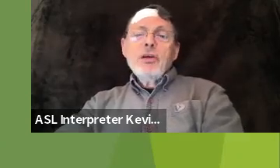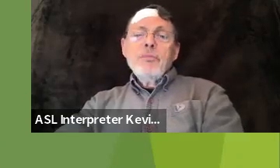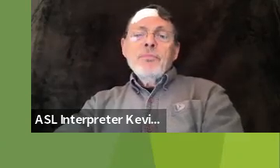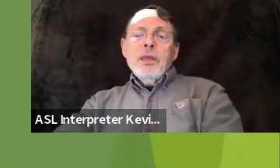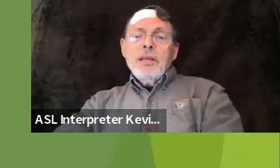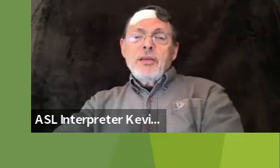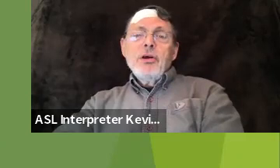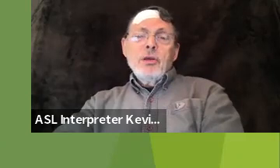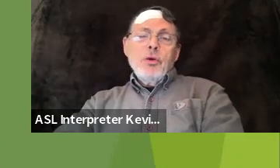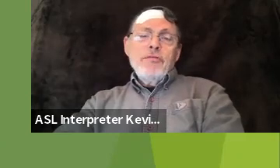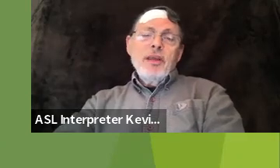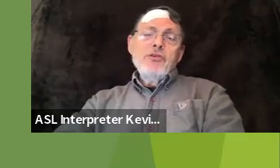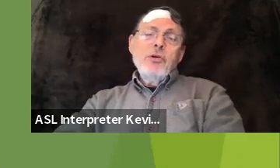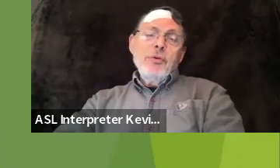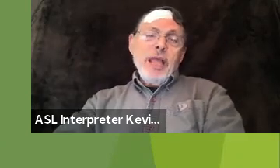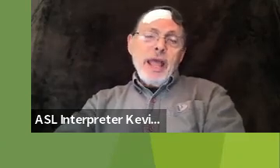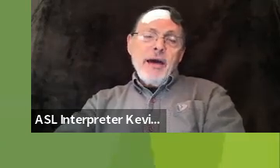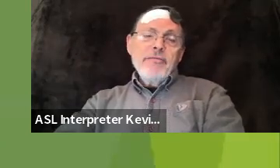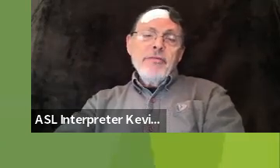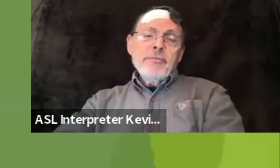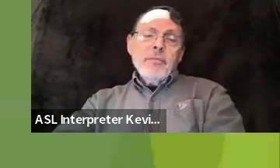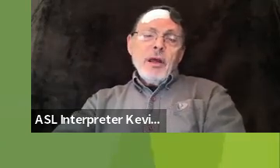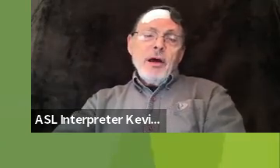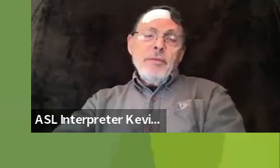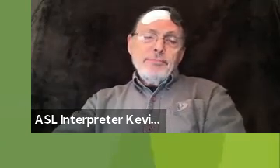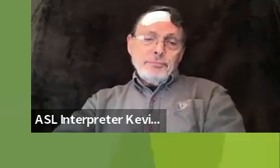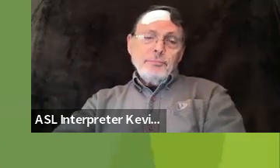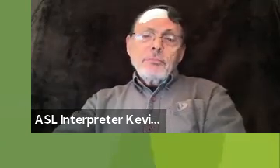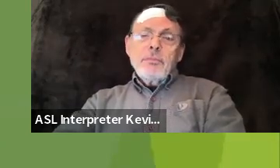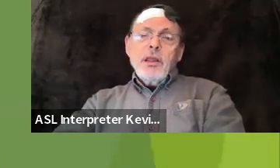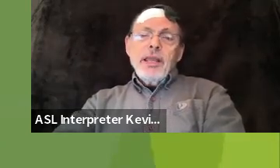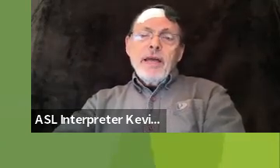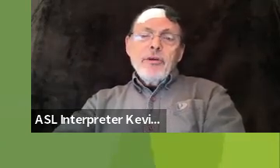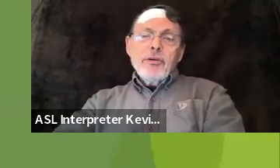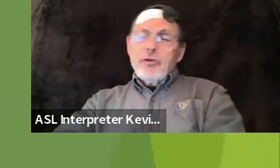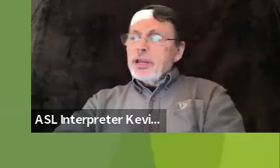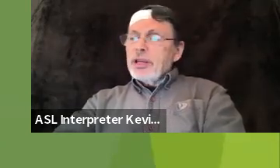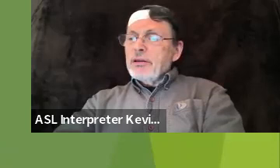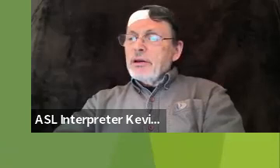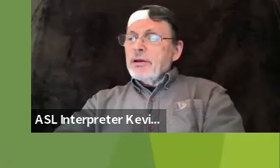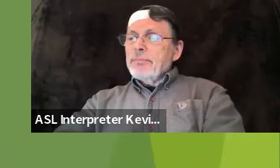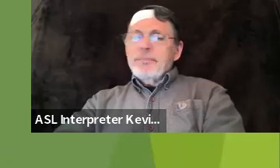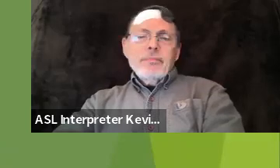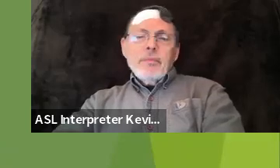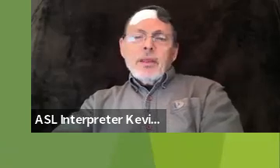So take a look at what videos you already have, like evergreen...